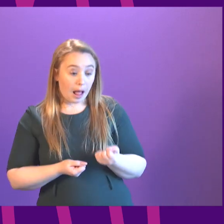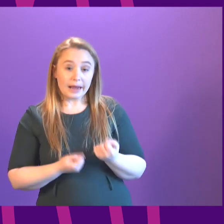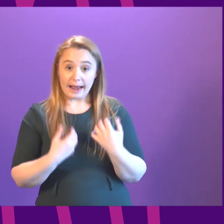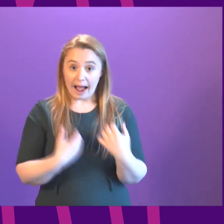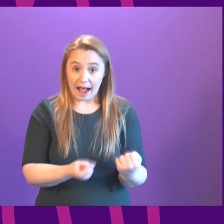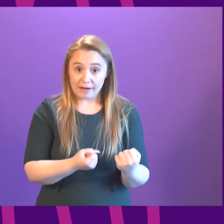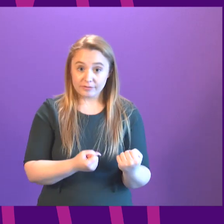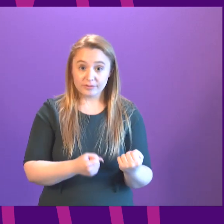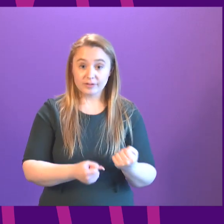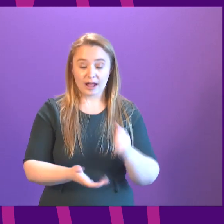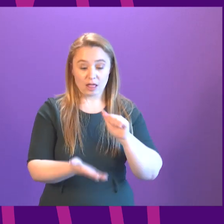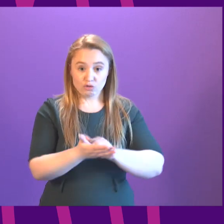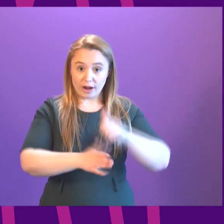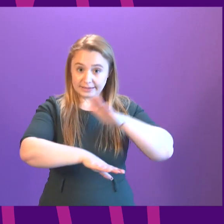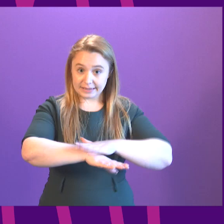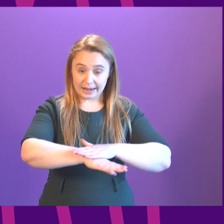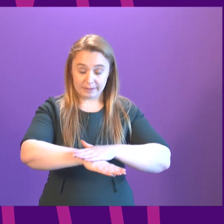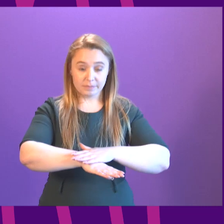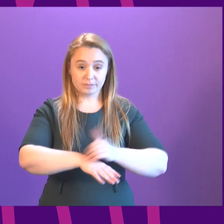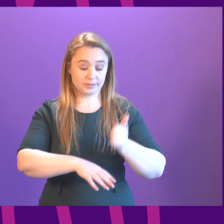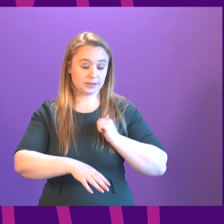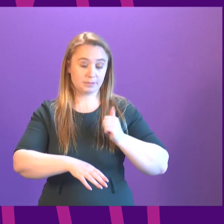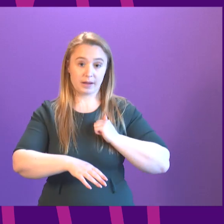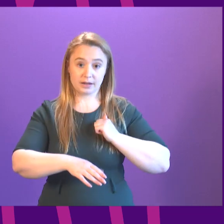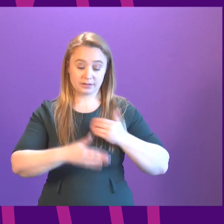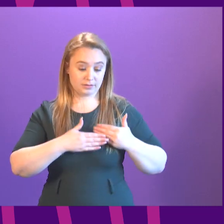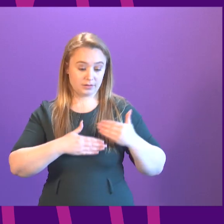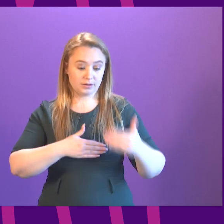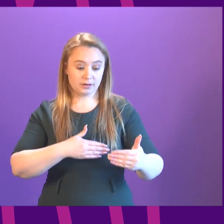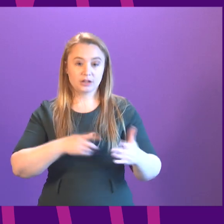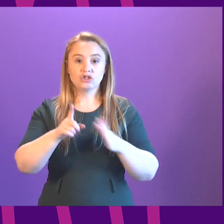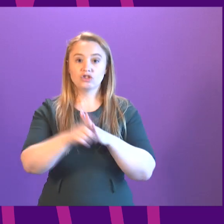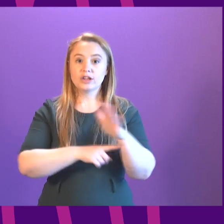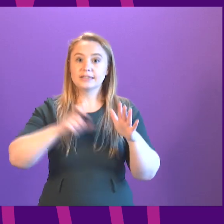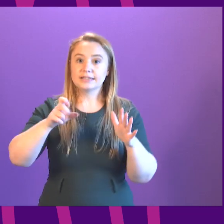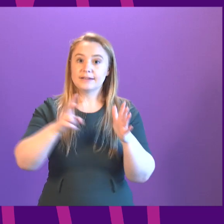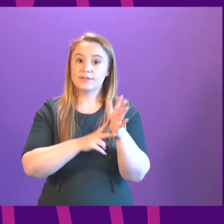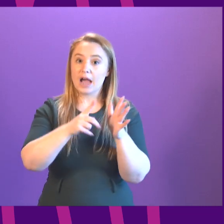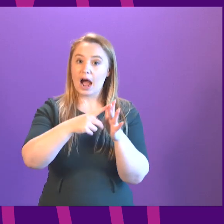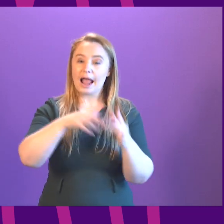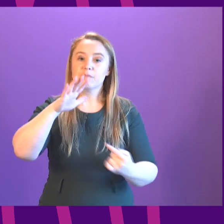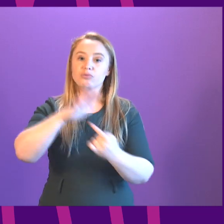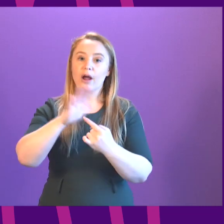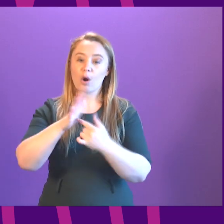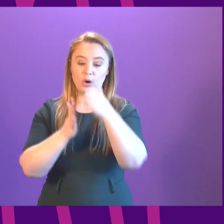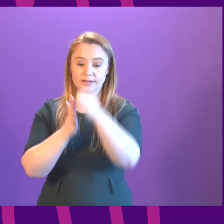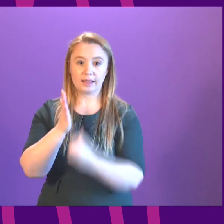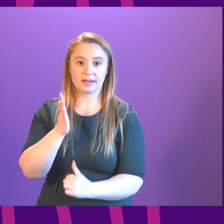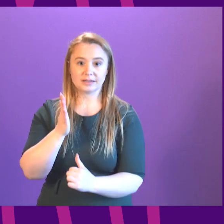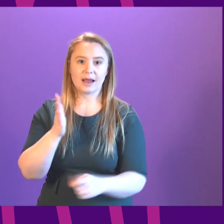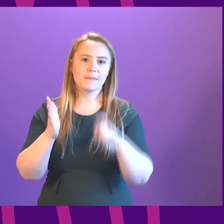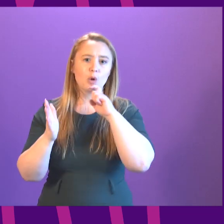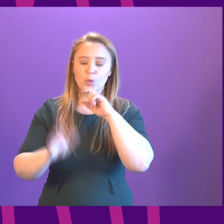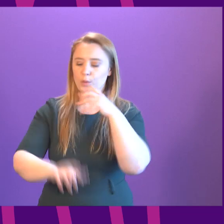in the timescale in which we expect to get them—is that, in line with the priority list that has been published by the Joint Committee on Vaccination and Immunisation,